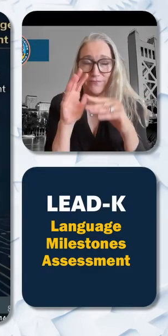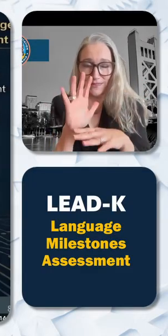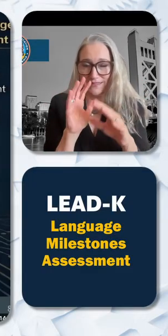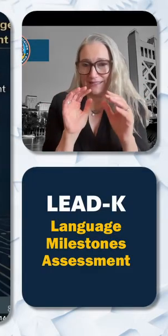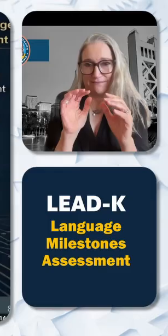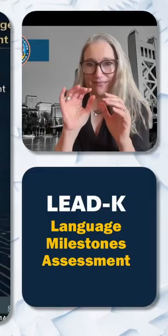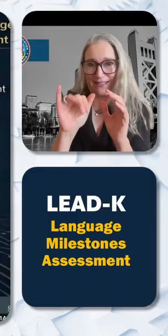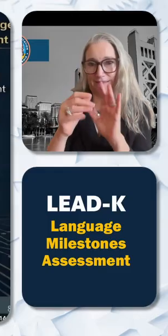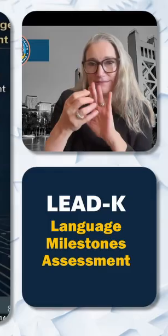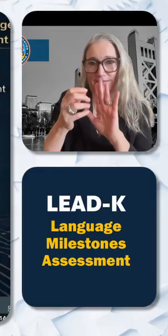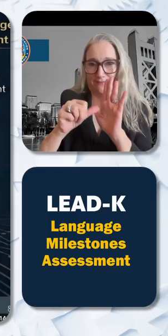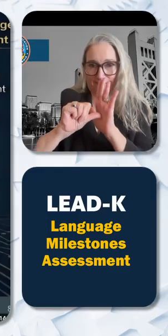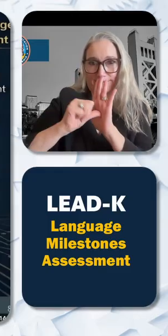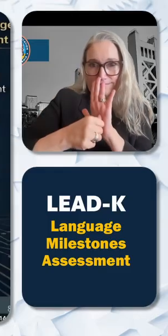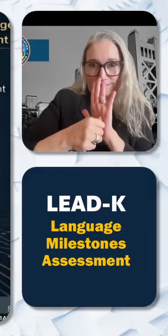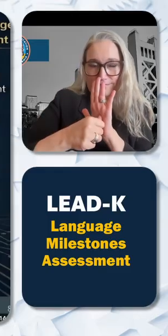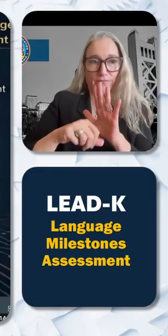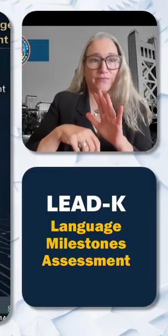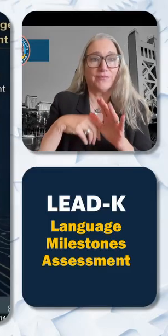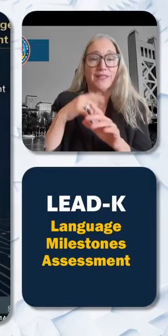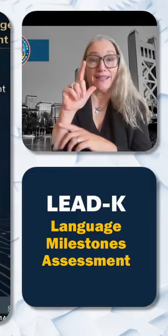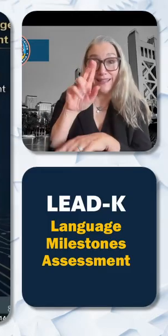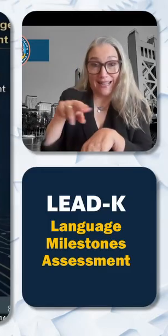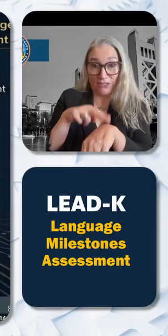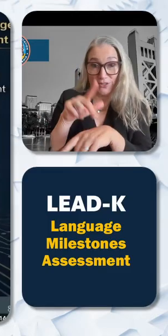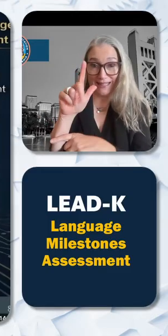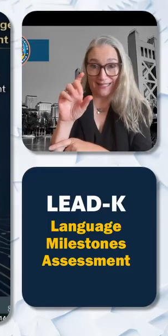and English are on par with each other. They are equal.